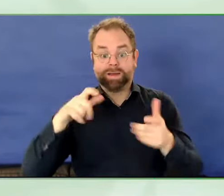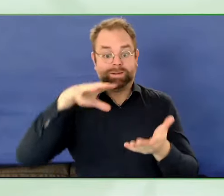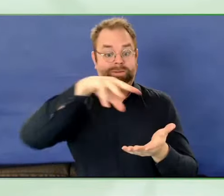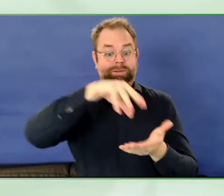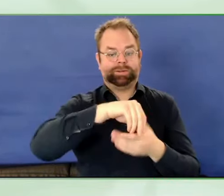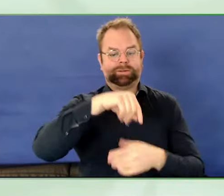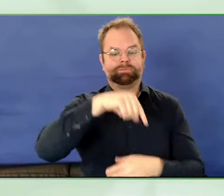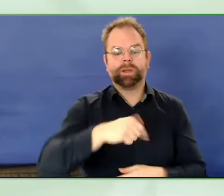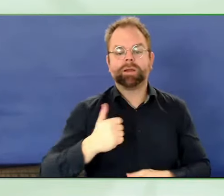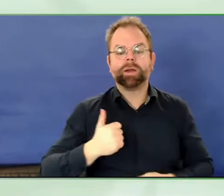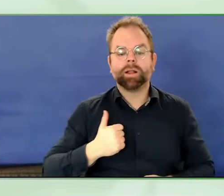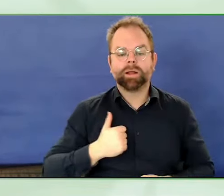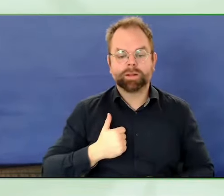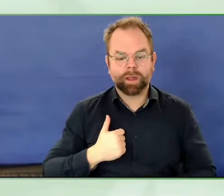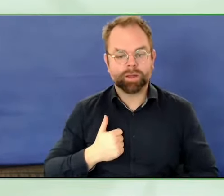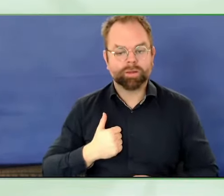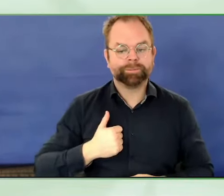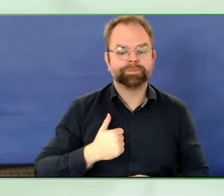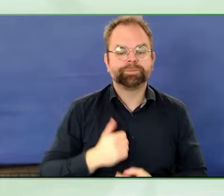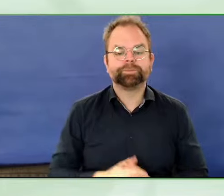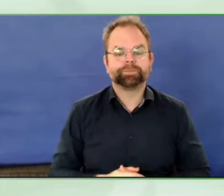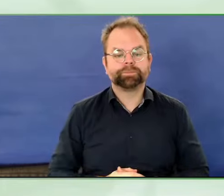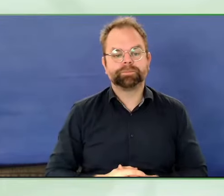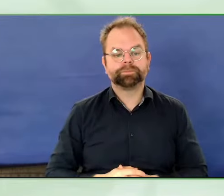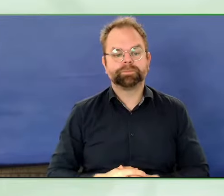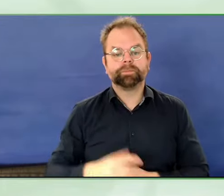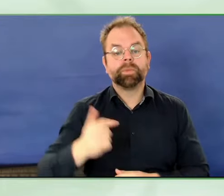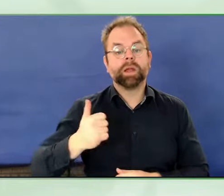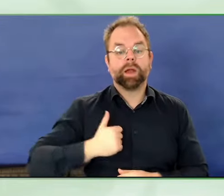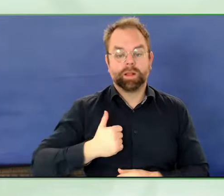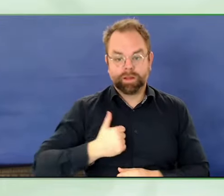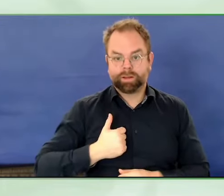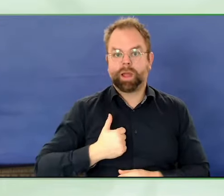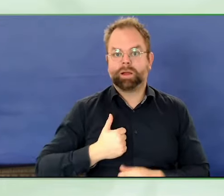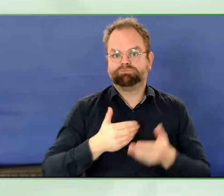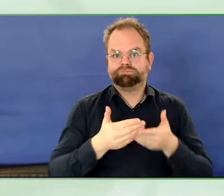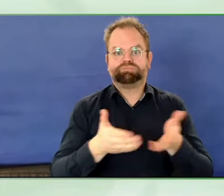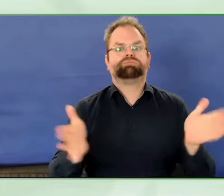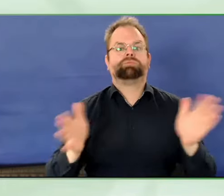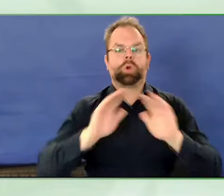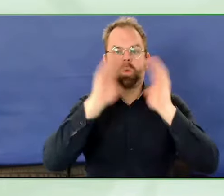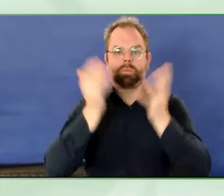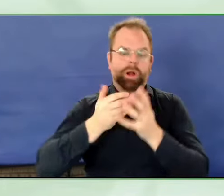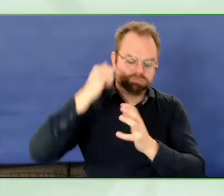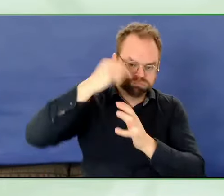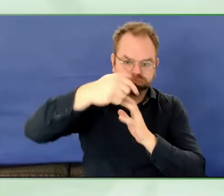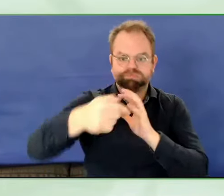And Zero Project is very close to our hearts because we focus on the human, and we look